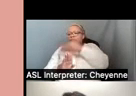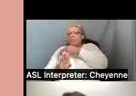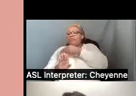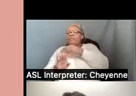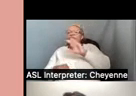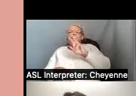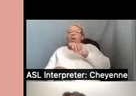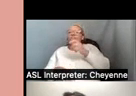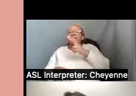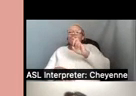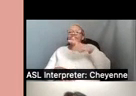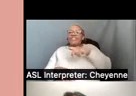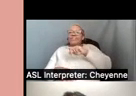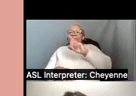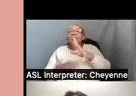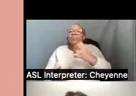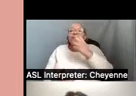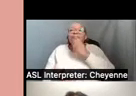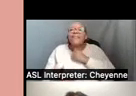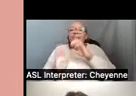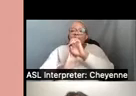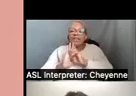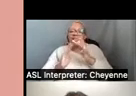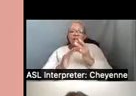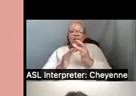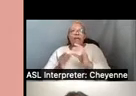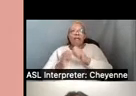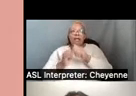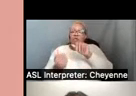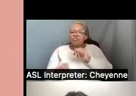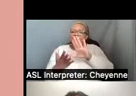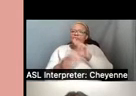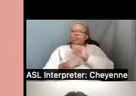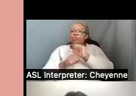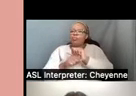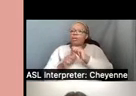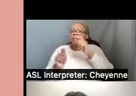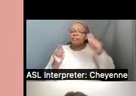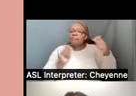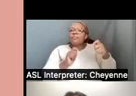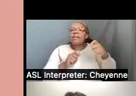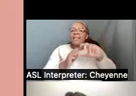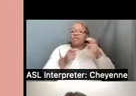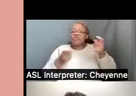that I mentioned. What values or ethics are guide the way you and your production team are handing care and safety.